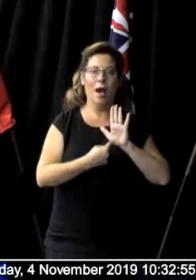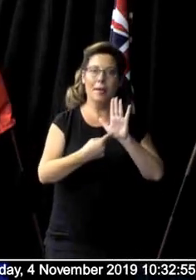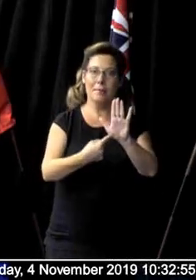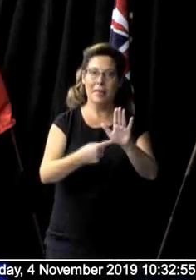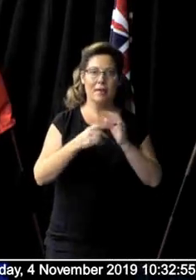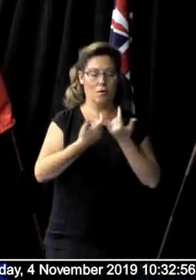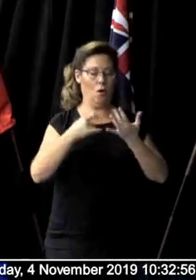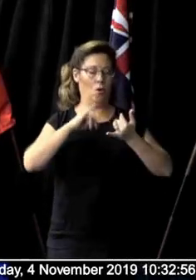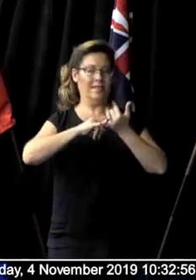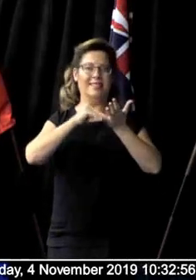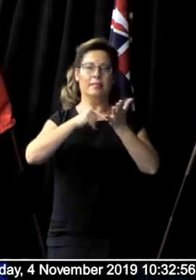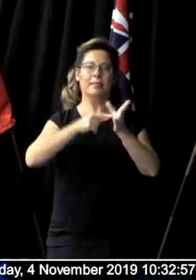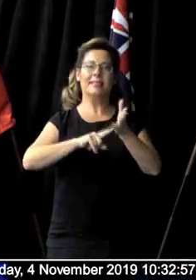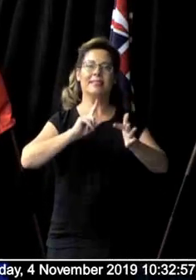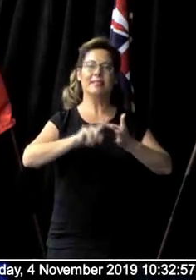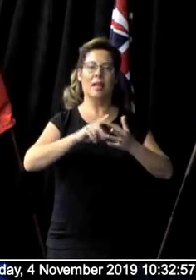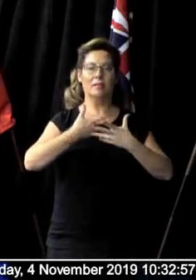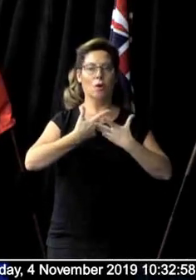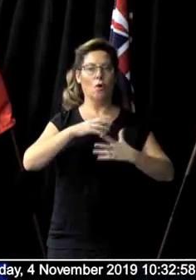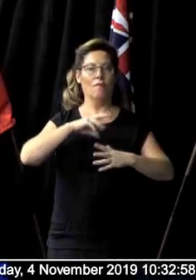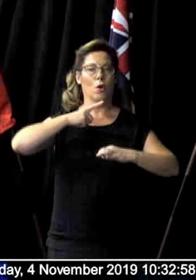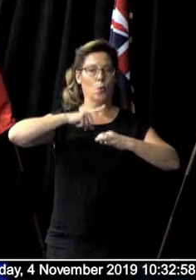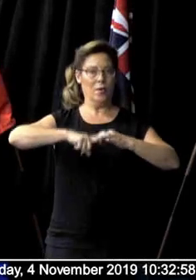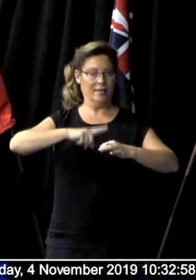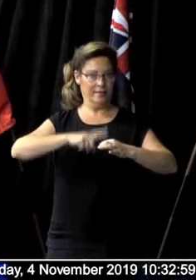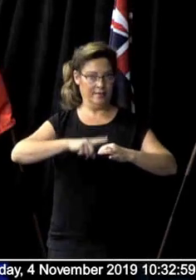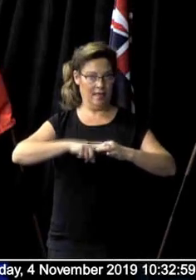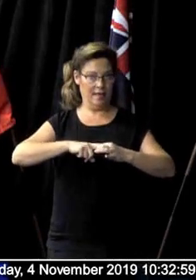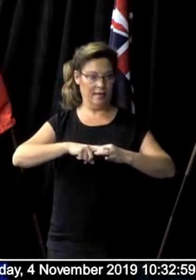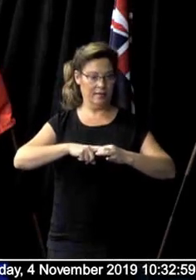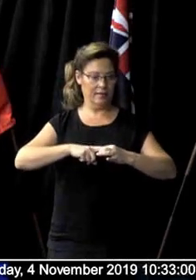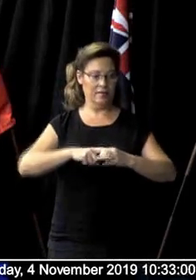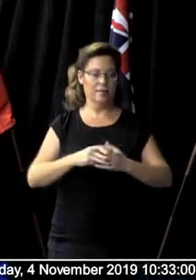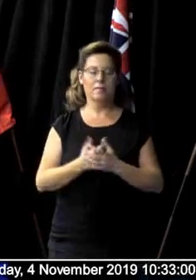With Ms Clohessy instructed by Crown Law for the State of 40 Queensland. Thank you very much, Ms McMillan.